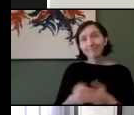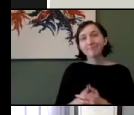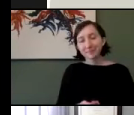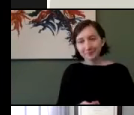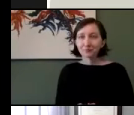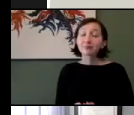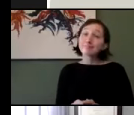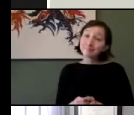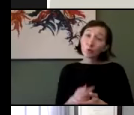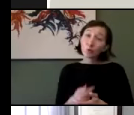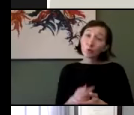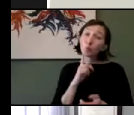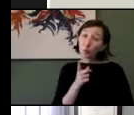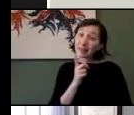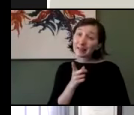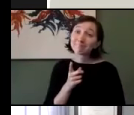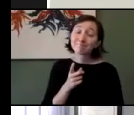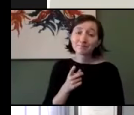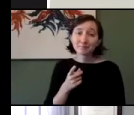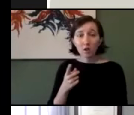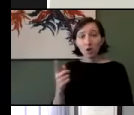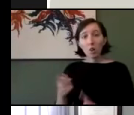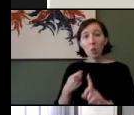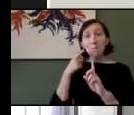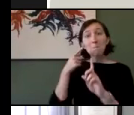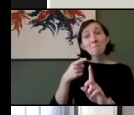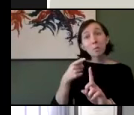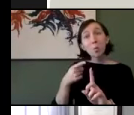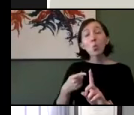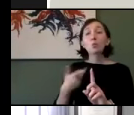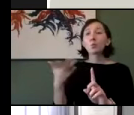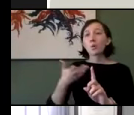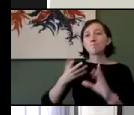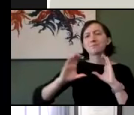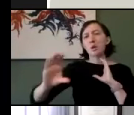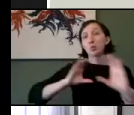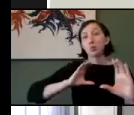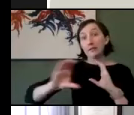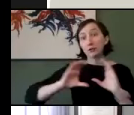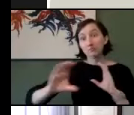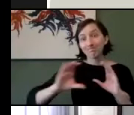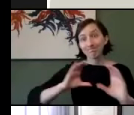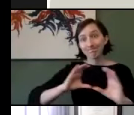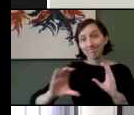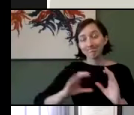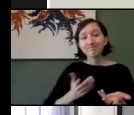It's really about the communication. This is a true thing to consider